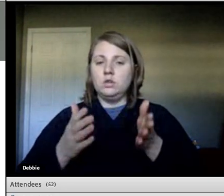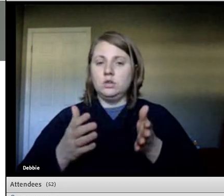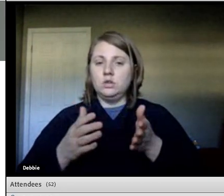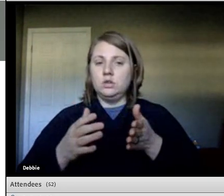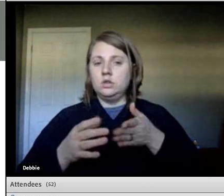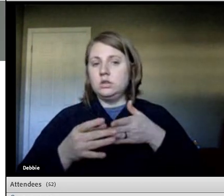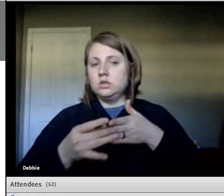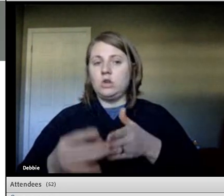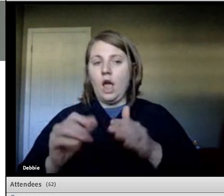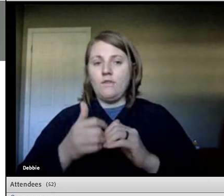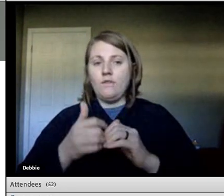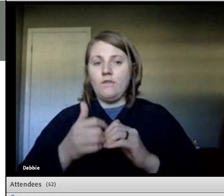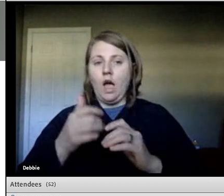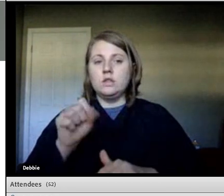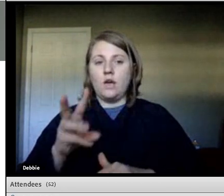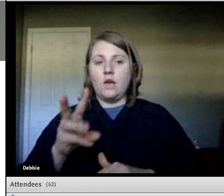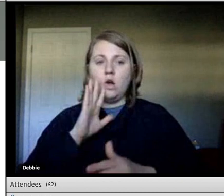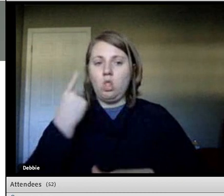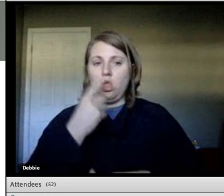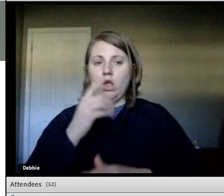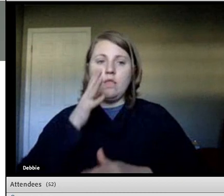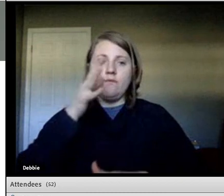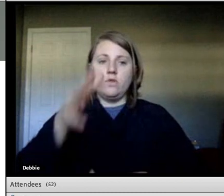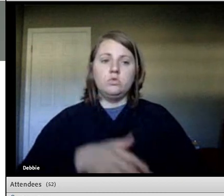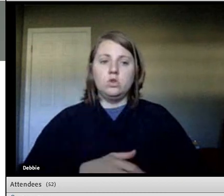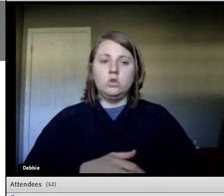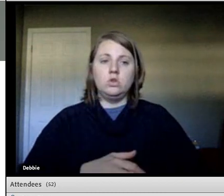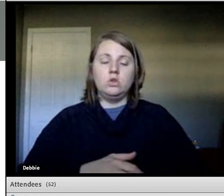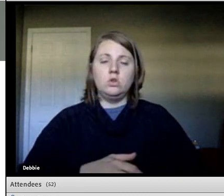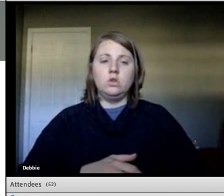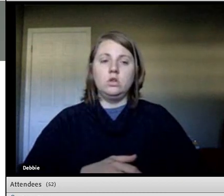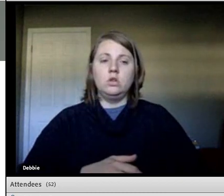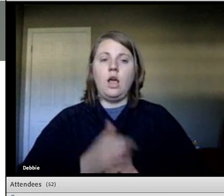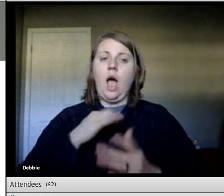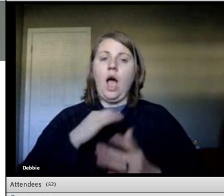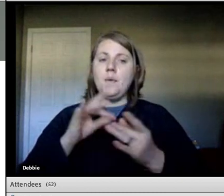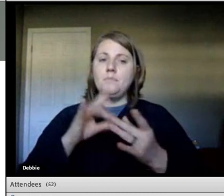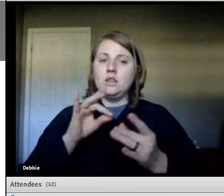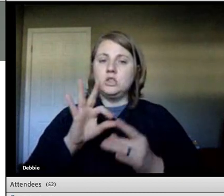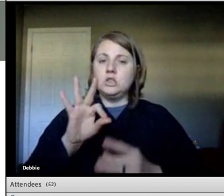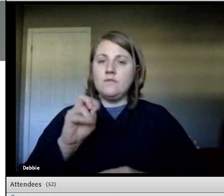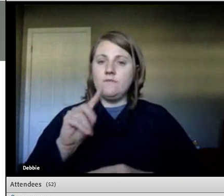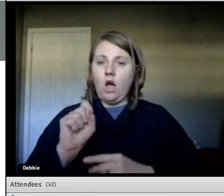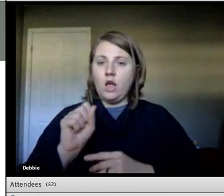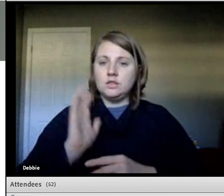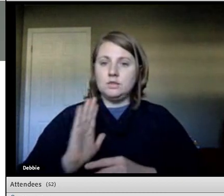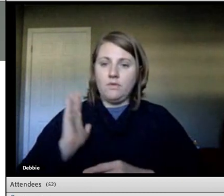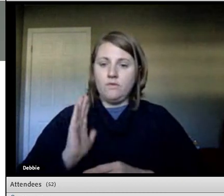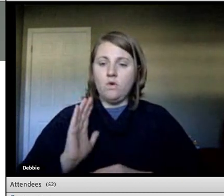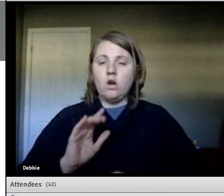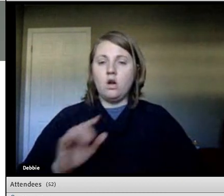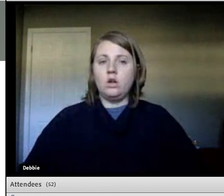I mentioned fonts. Here are four font sources that are open-source, which means they're free.